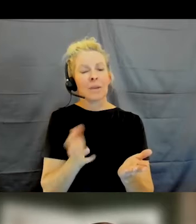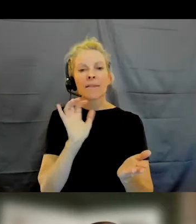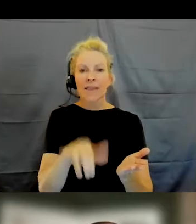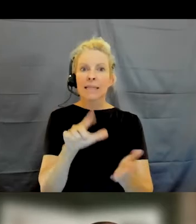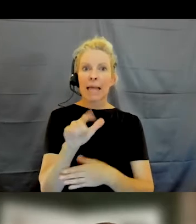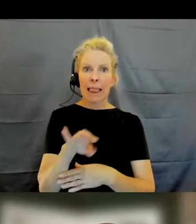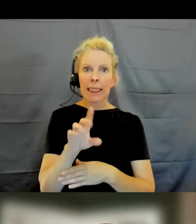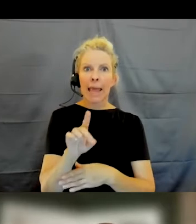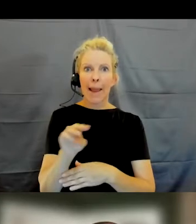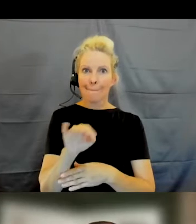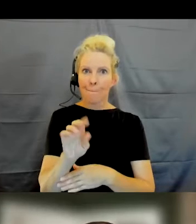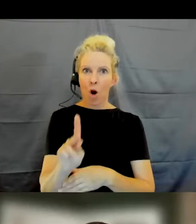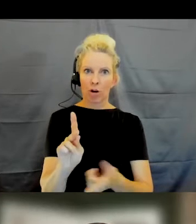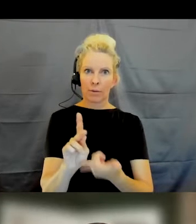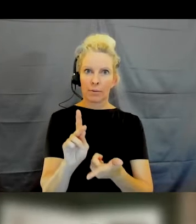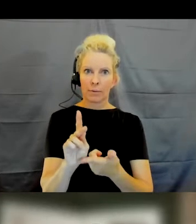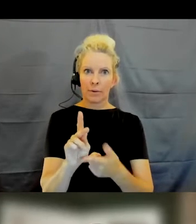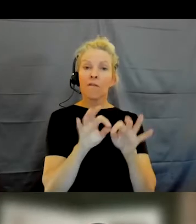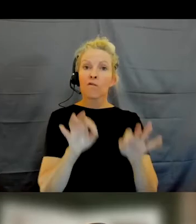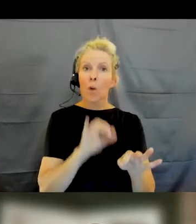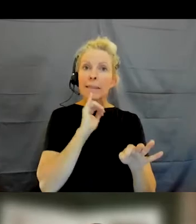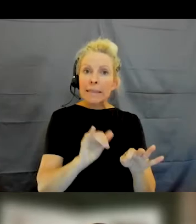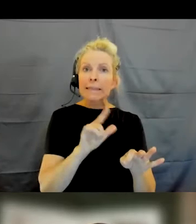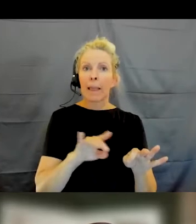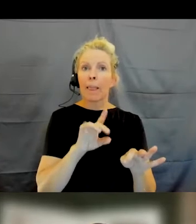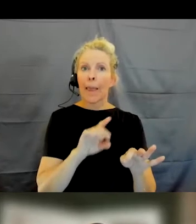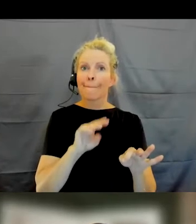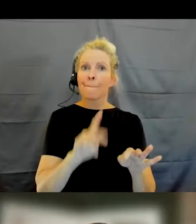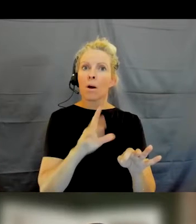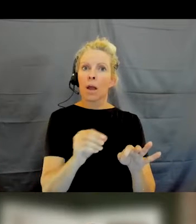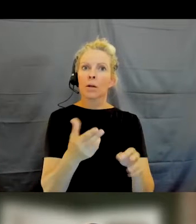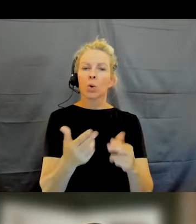and it is a quick way for assistive tech users to navigate through the content of your site.